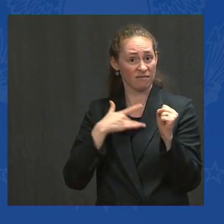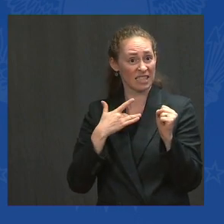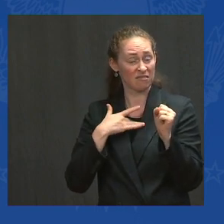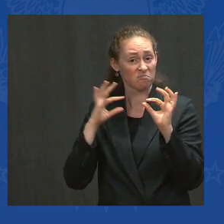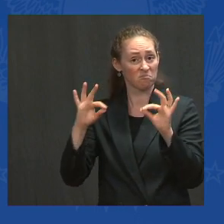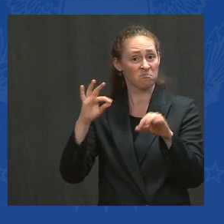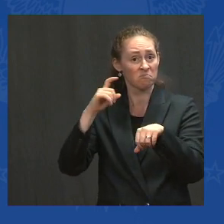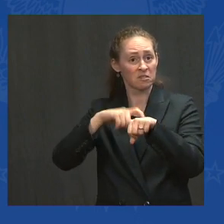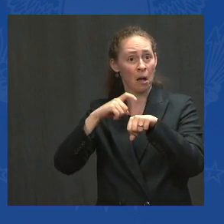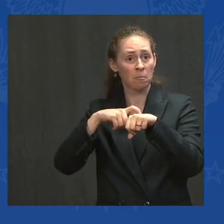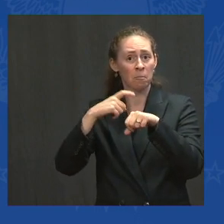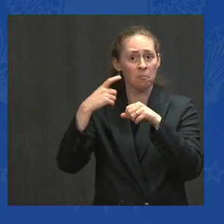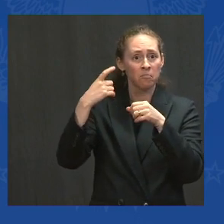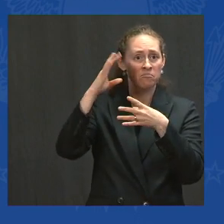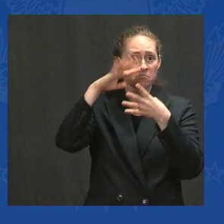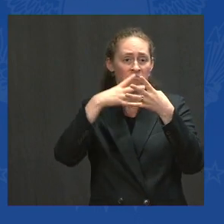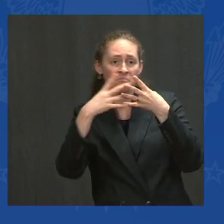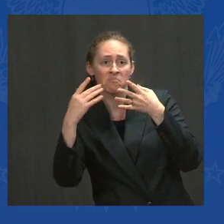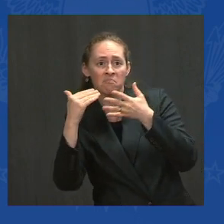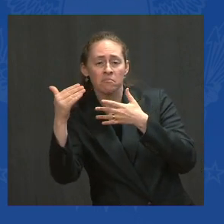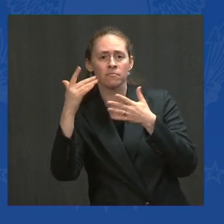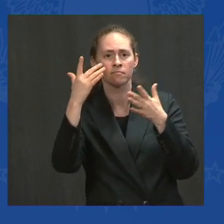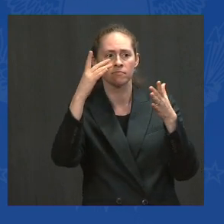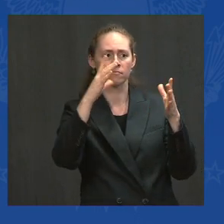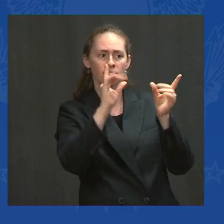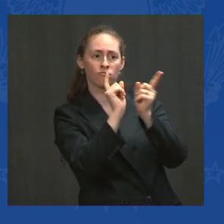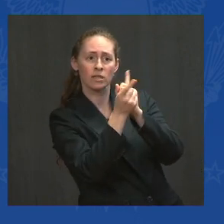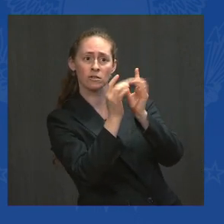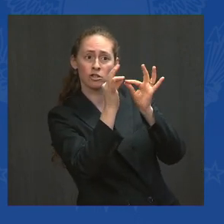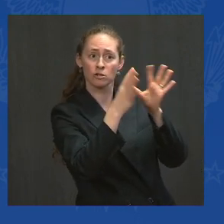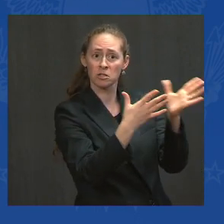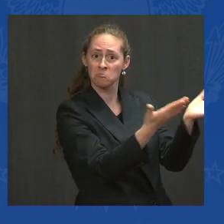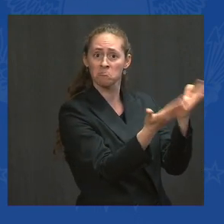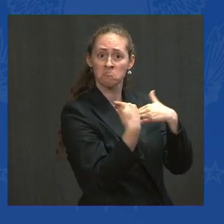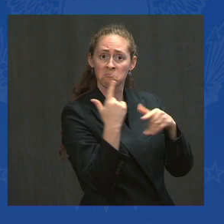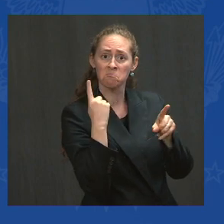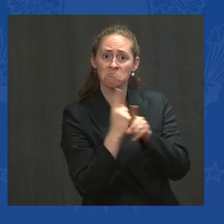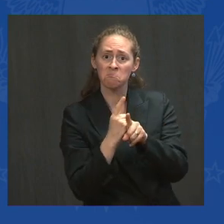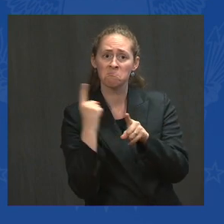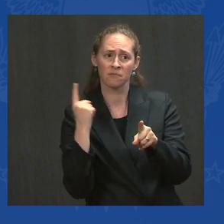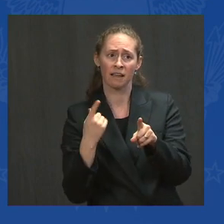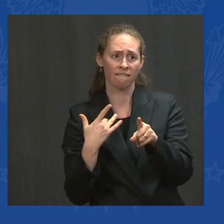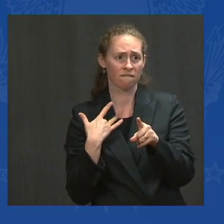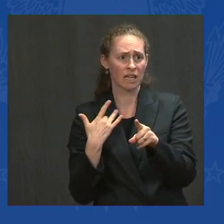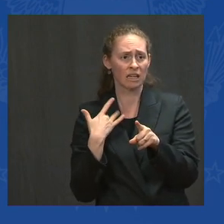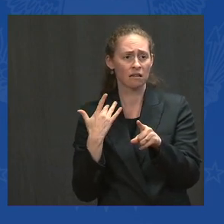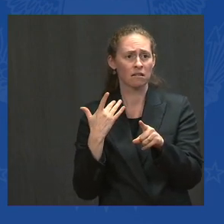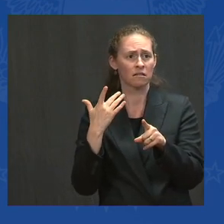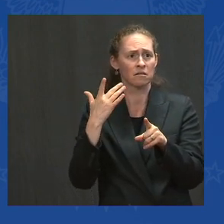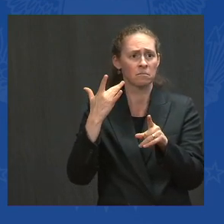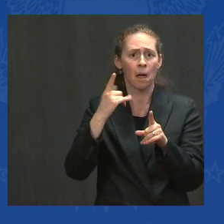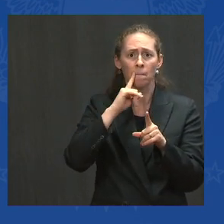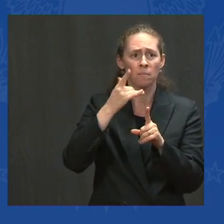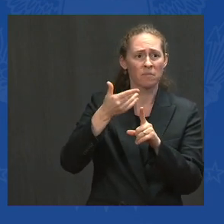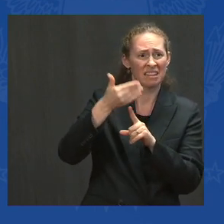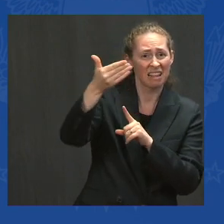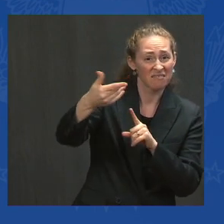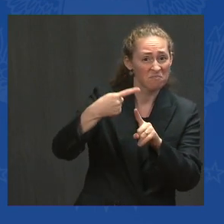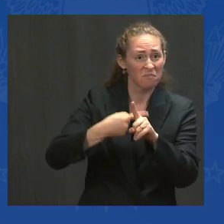Is it happening quickly enough to your satisfaction, if it may not happen until next month, at the end? The President: Well, much of it has already happened.